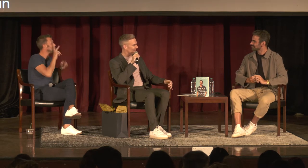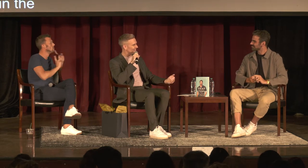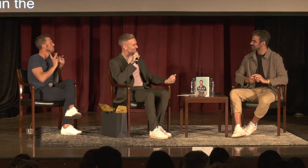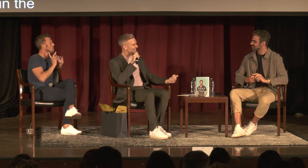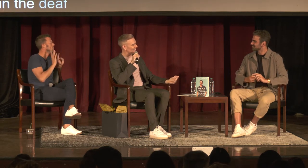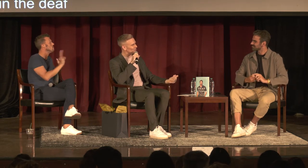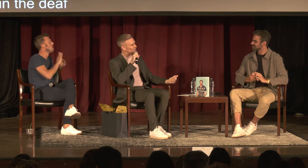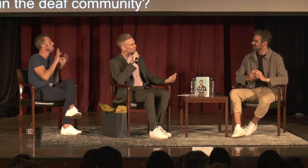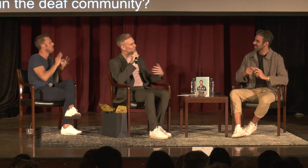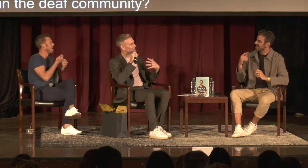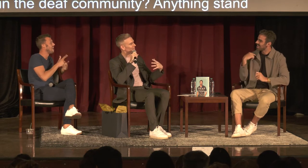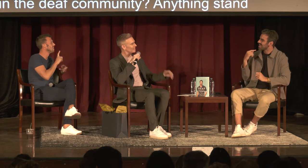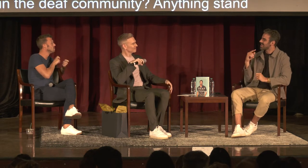Anything stand out to you, a moment?